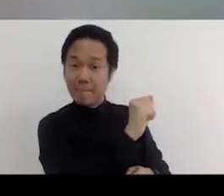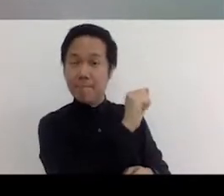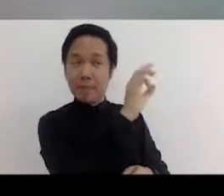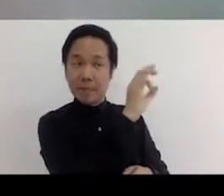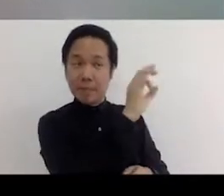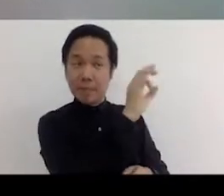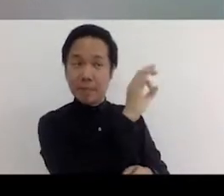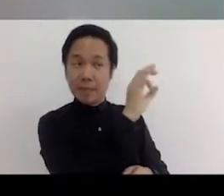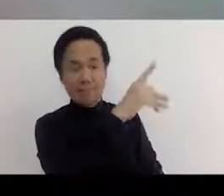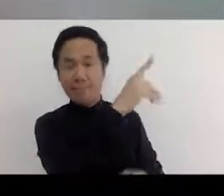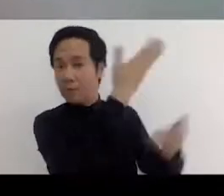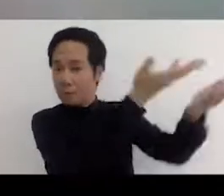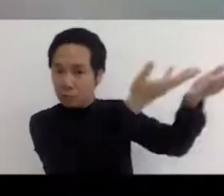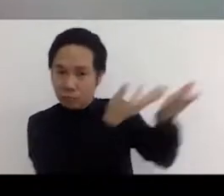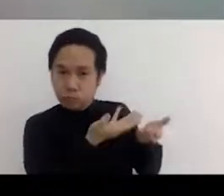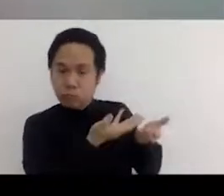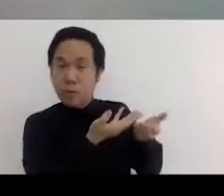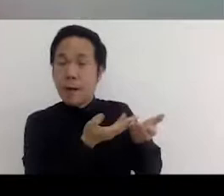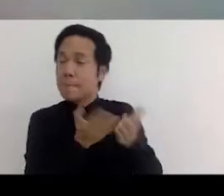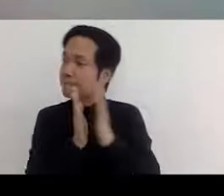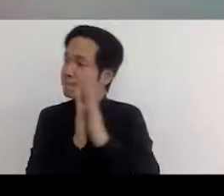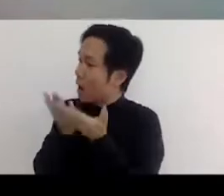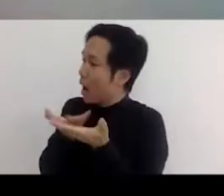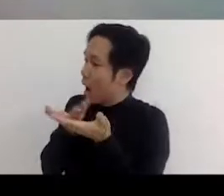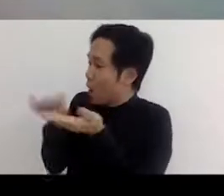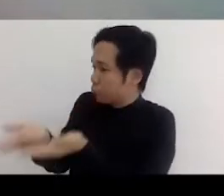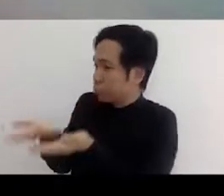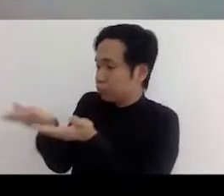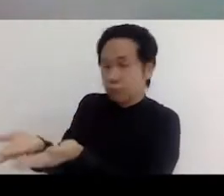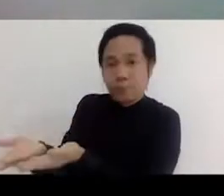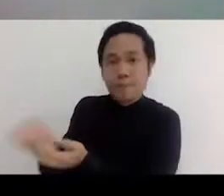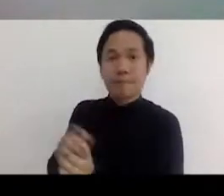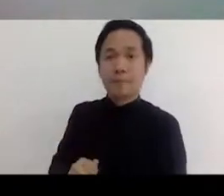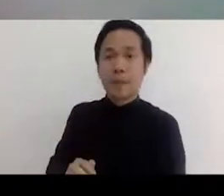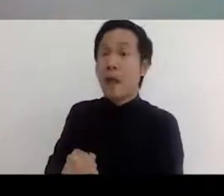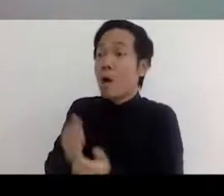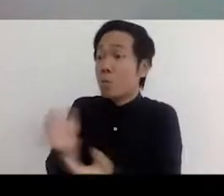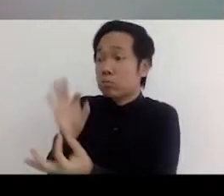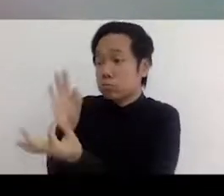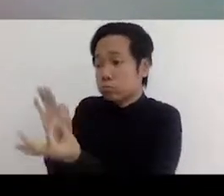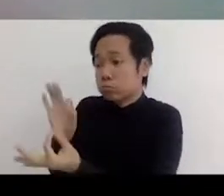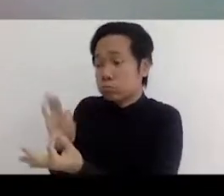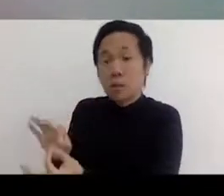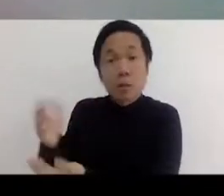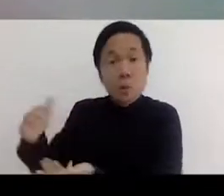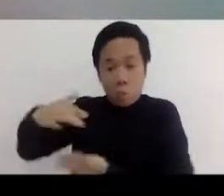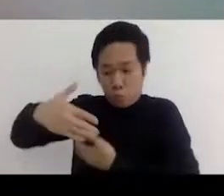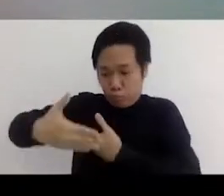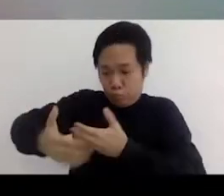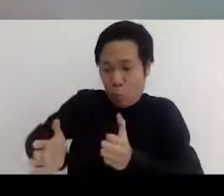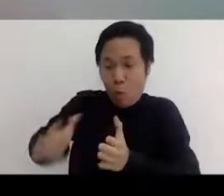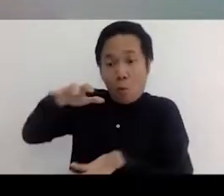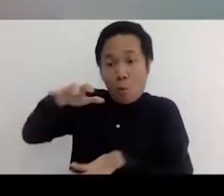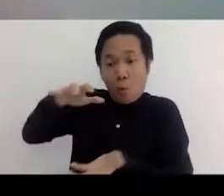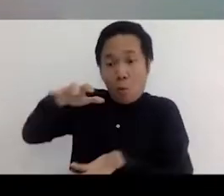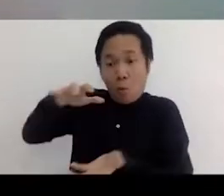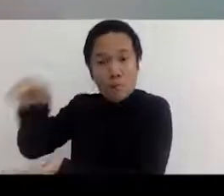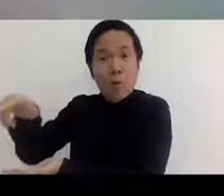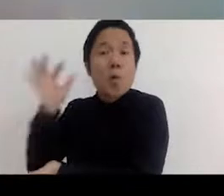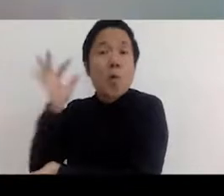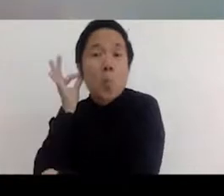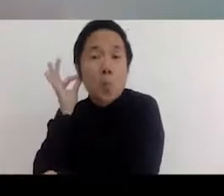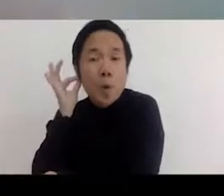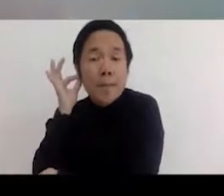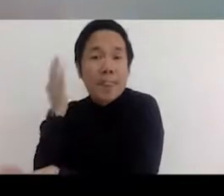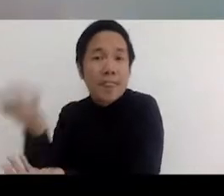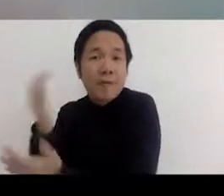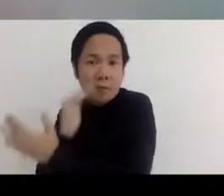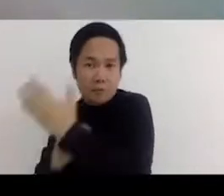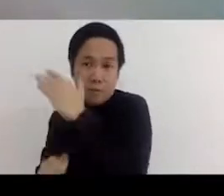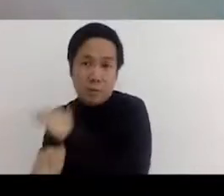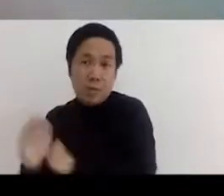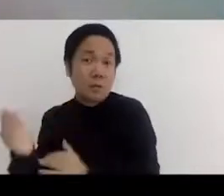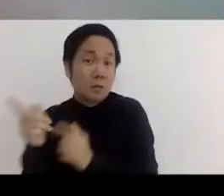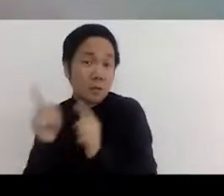Once that list is finalized, once the kits are available, it will be distributed to women and girls with disabilities in the Pacific.